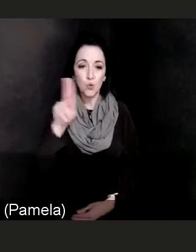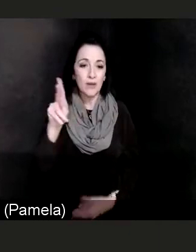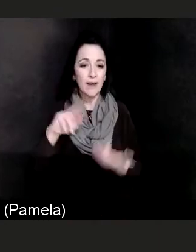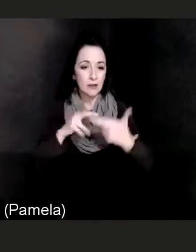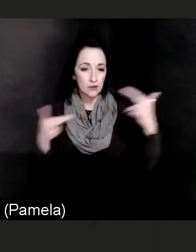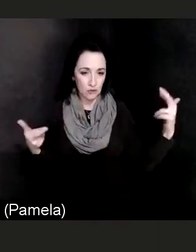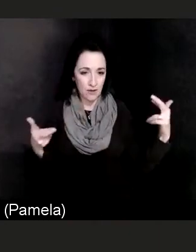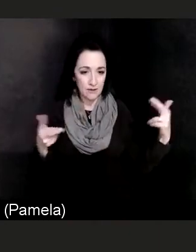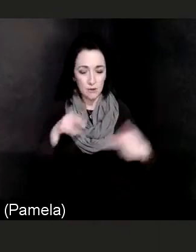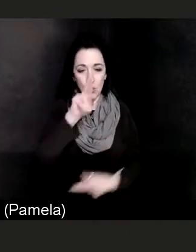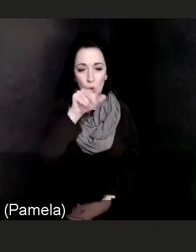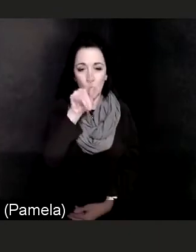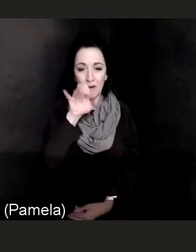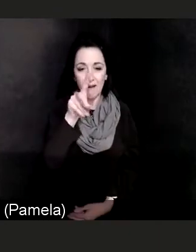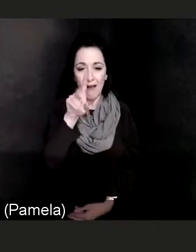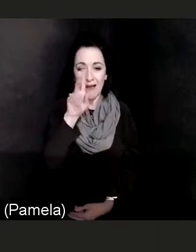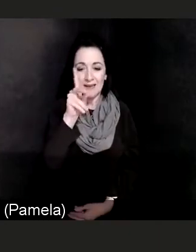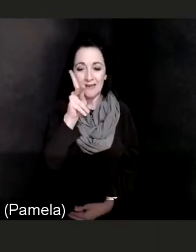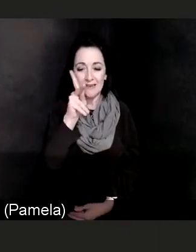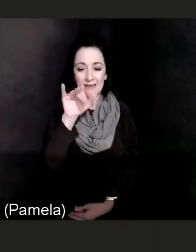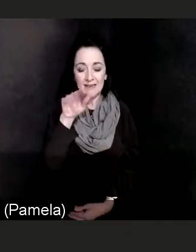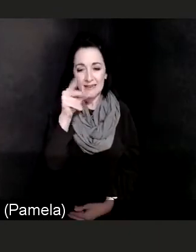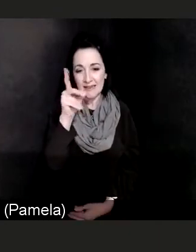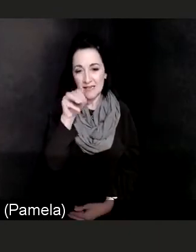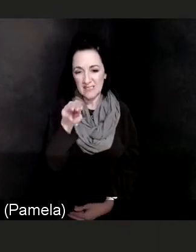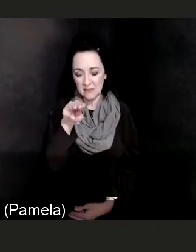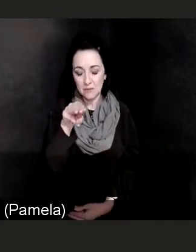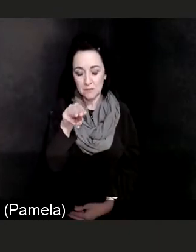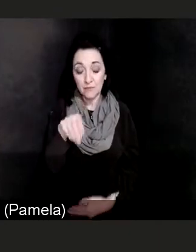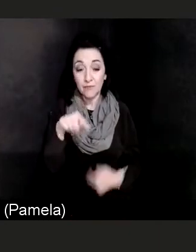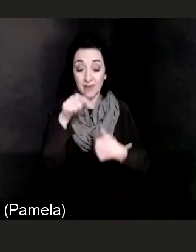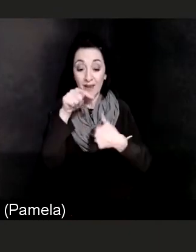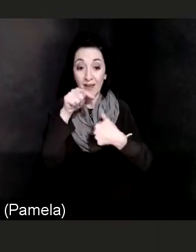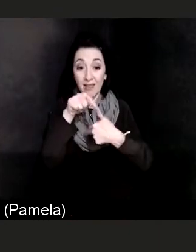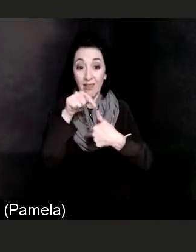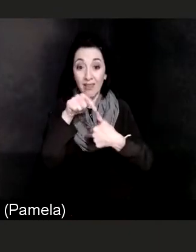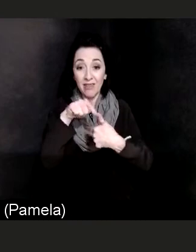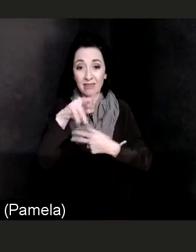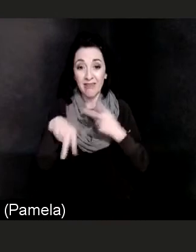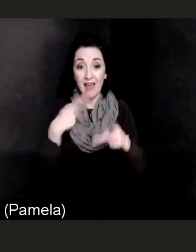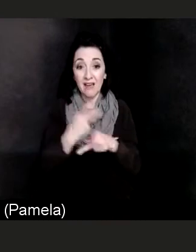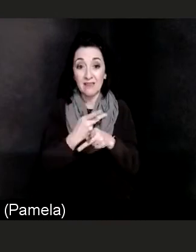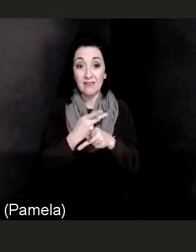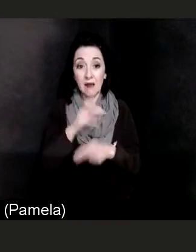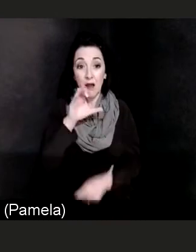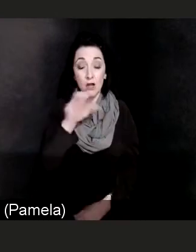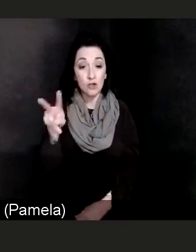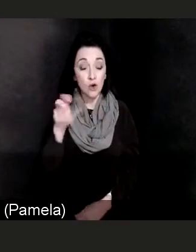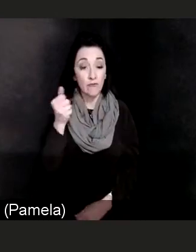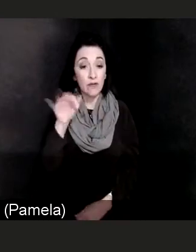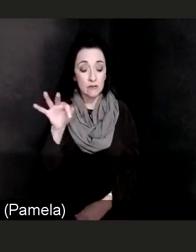This strain of the COVID-19 virus was identified in the United Kingdom, hence its name,